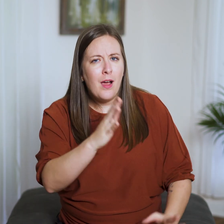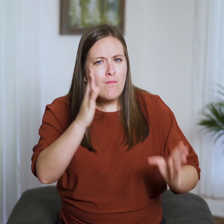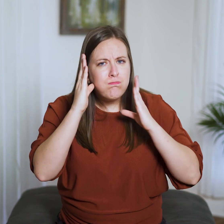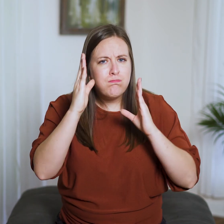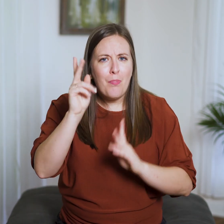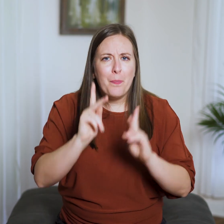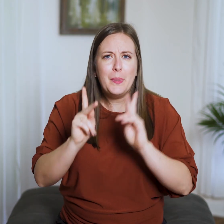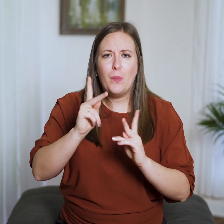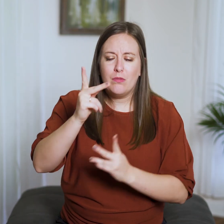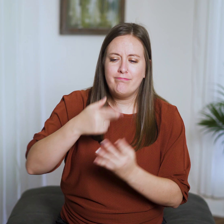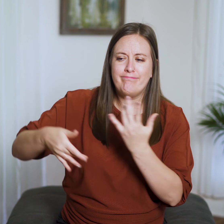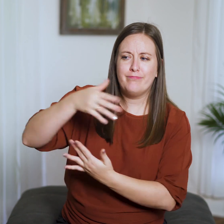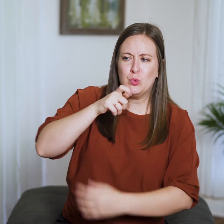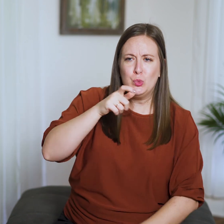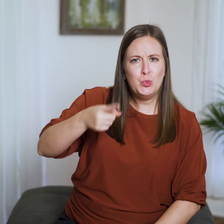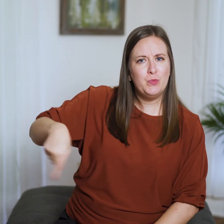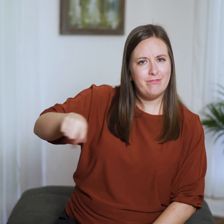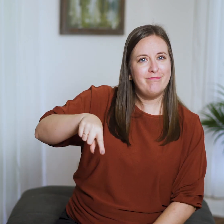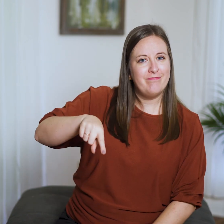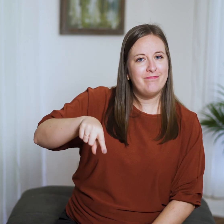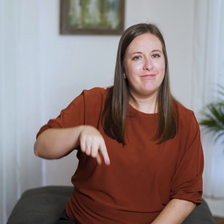they’re attentive to their company as well!